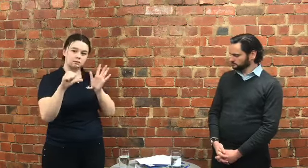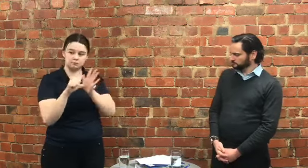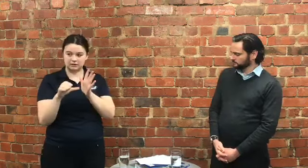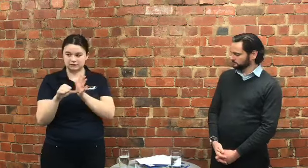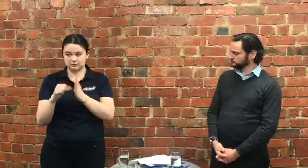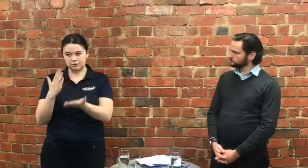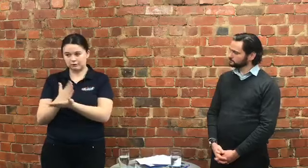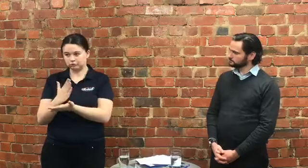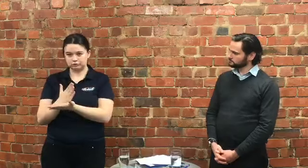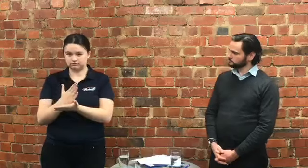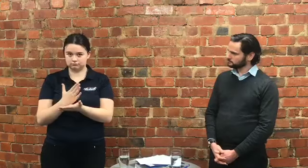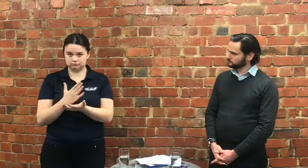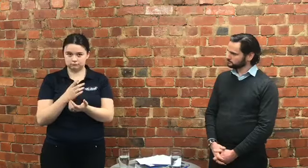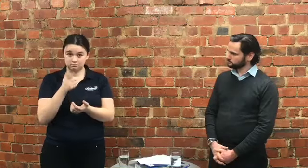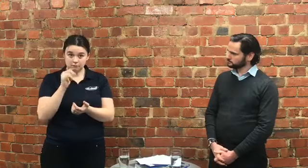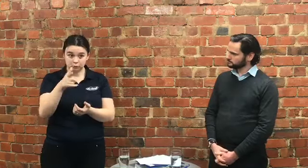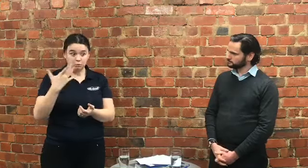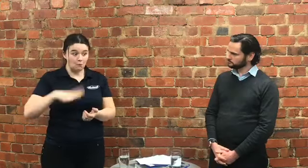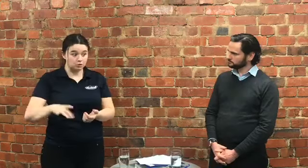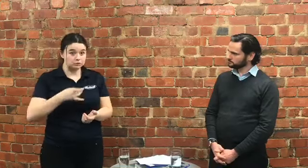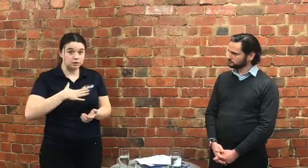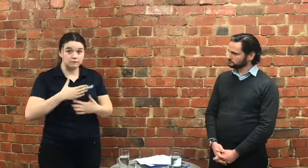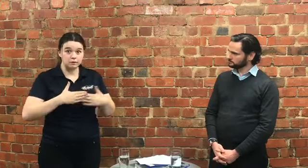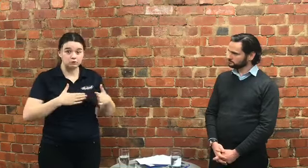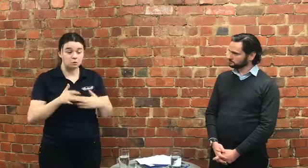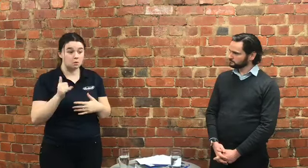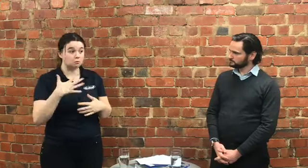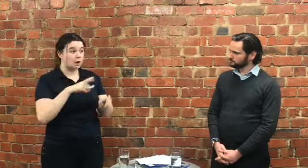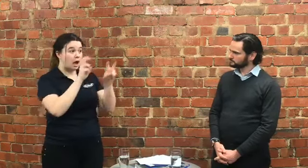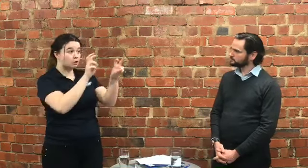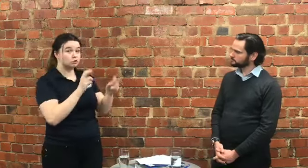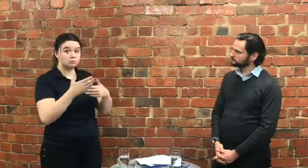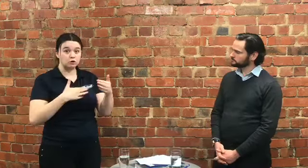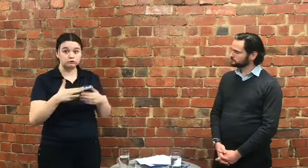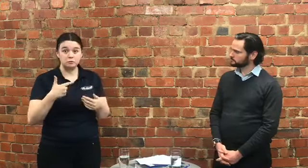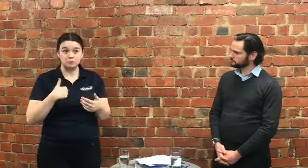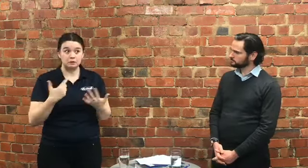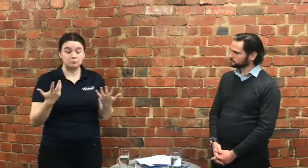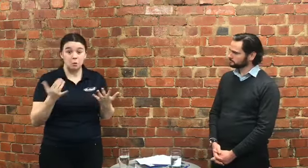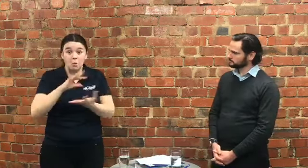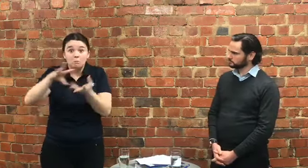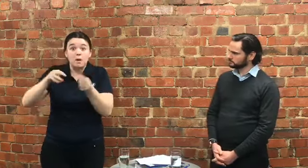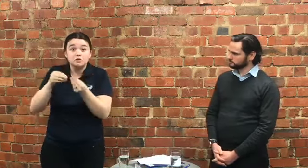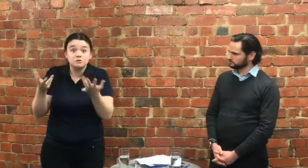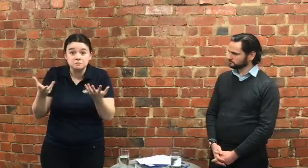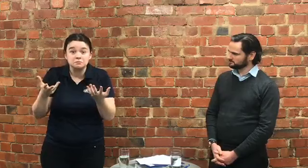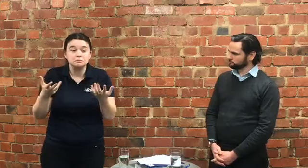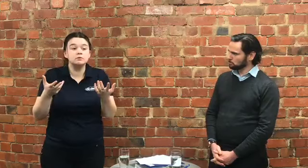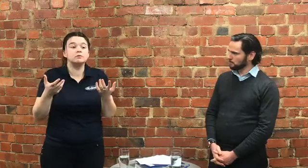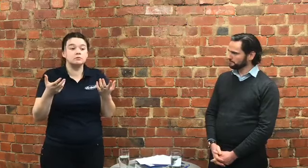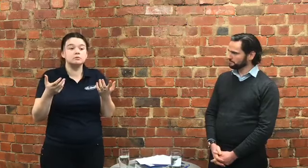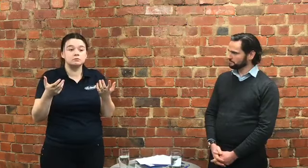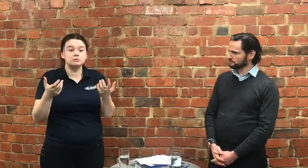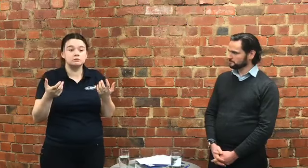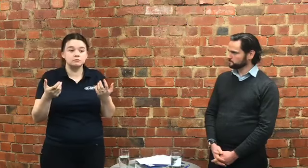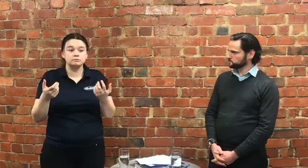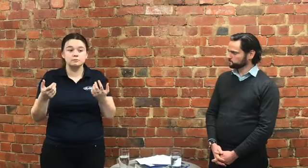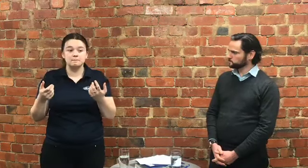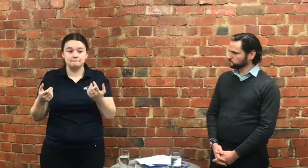they will ask you how you want the funds to be managed. It's your decision. Whether you want it to be NDIA-managed,